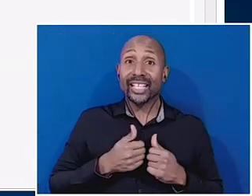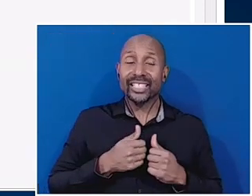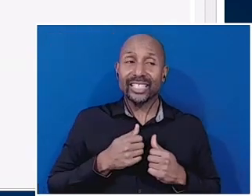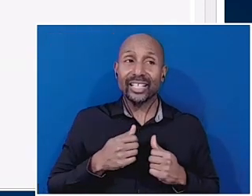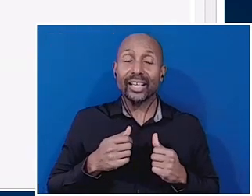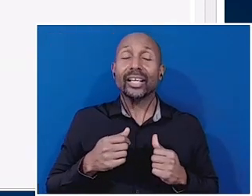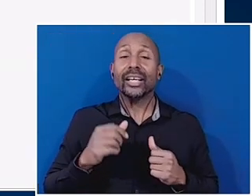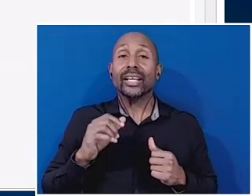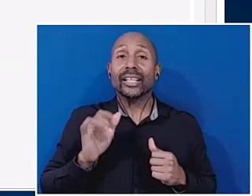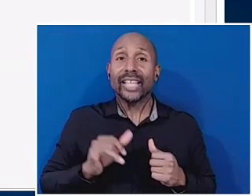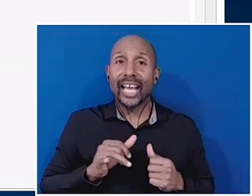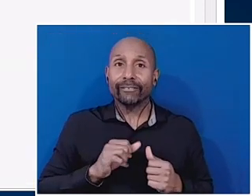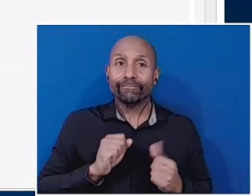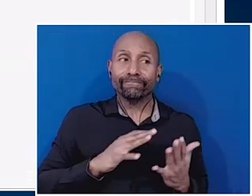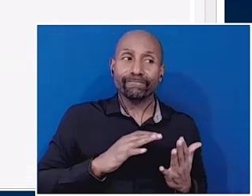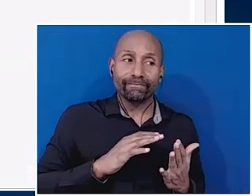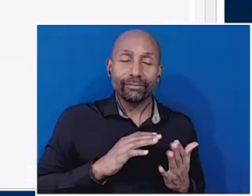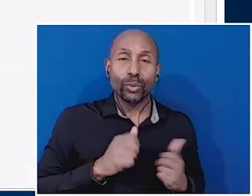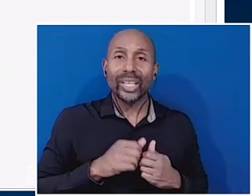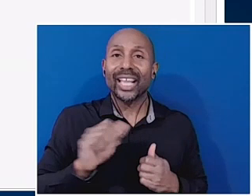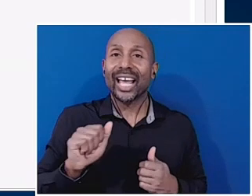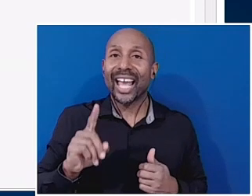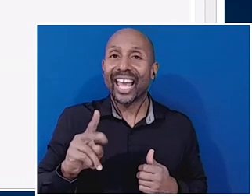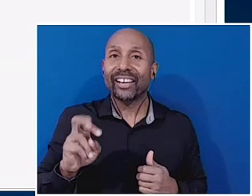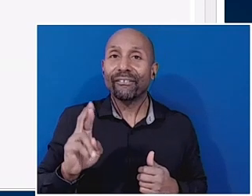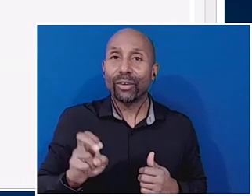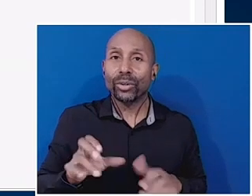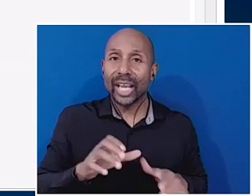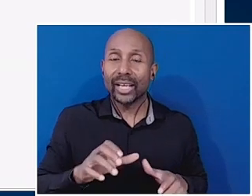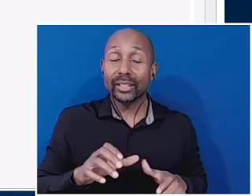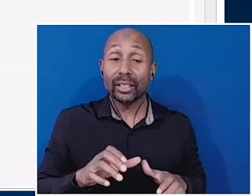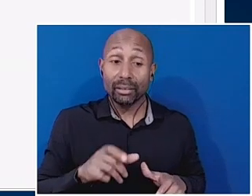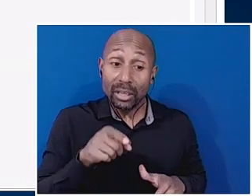but they must write in and provide us a